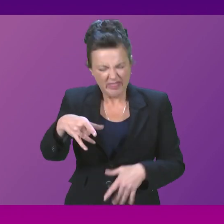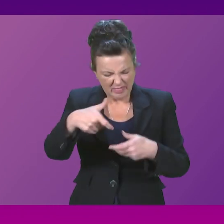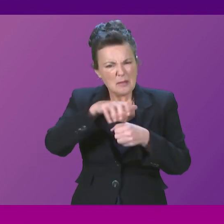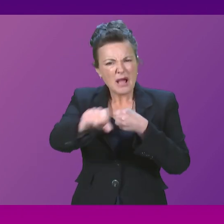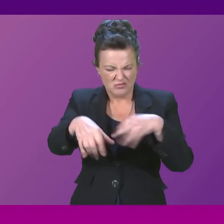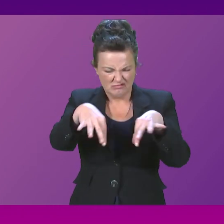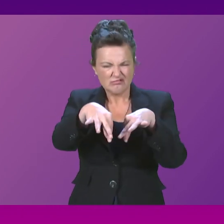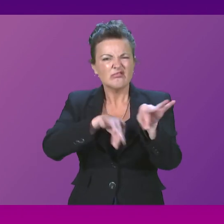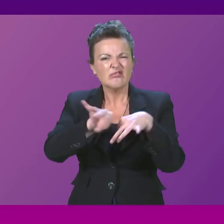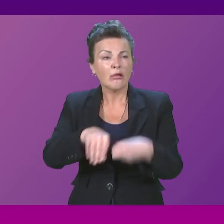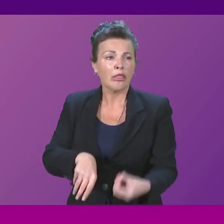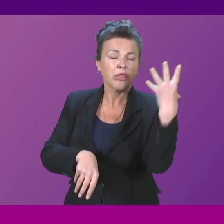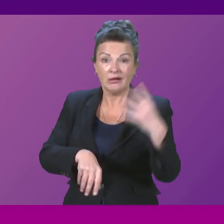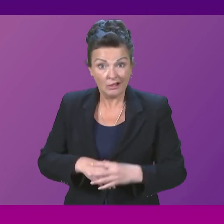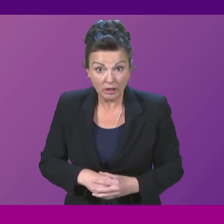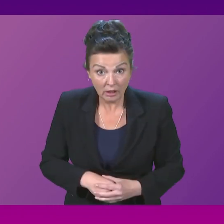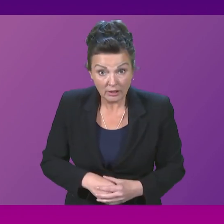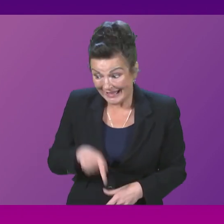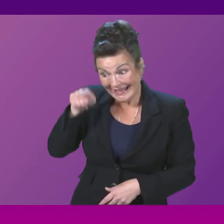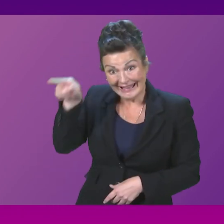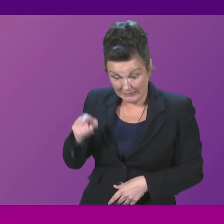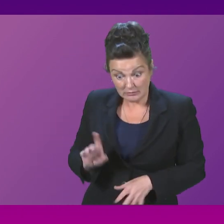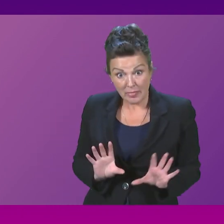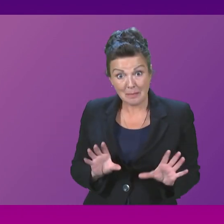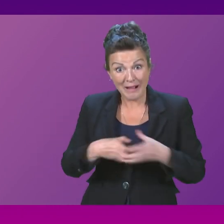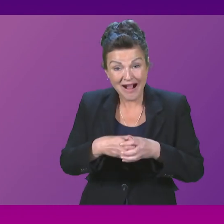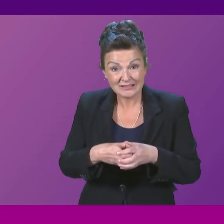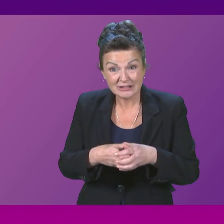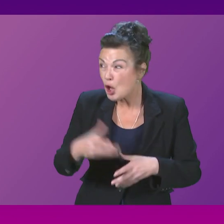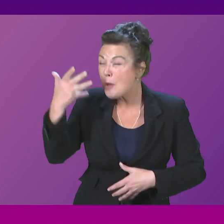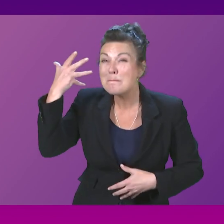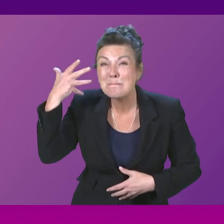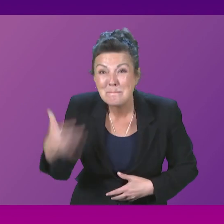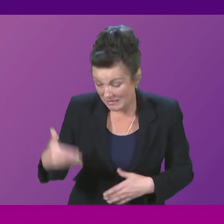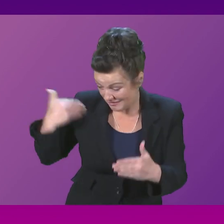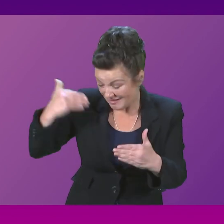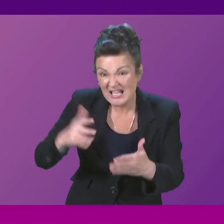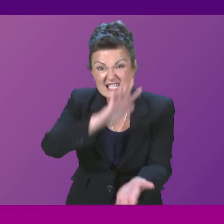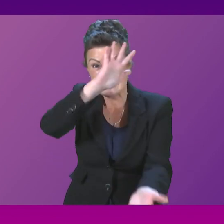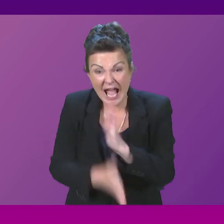He is in the party that, over recent times, has wrecked the pound.